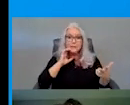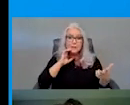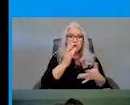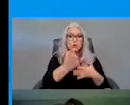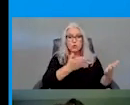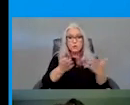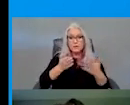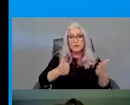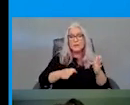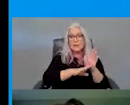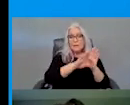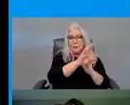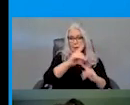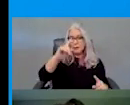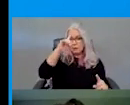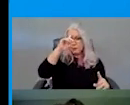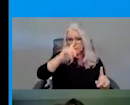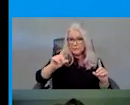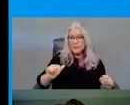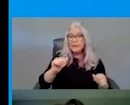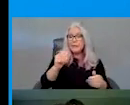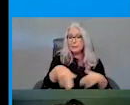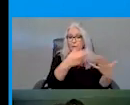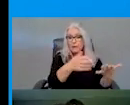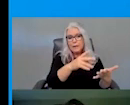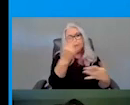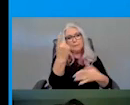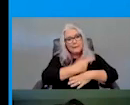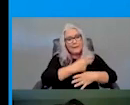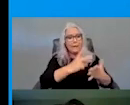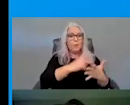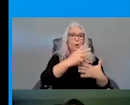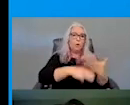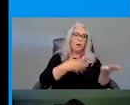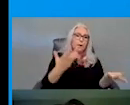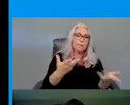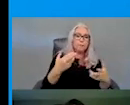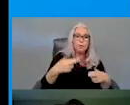disability service providers. Day programs. Residences. Mental health support. Homeless